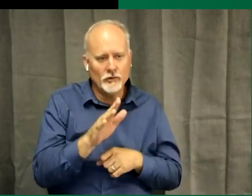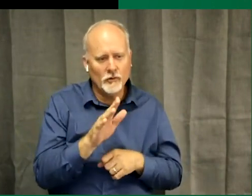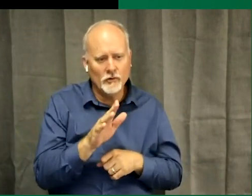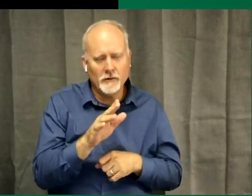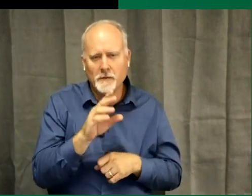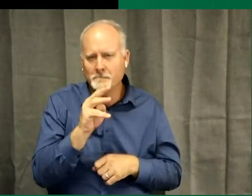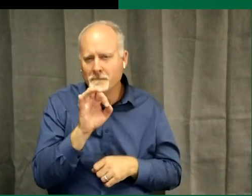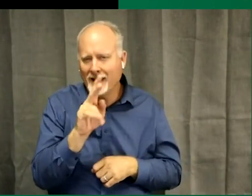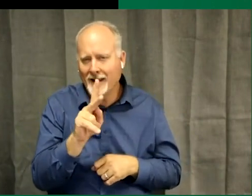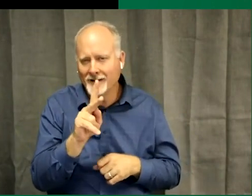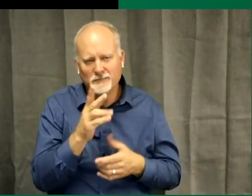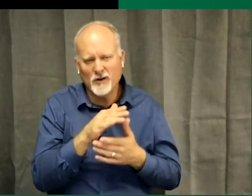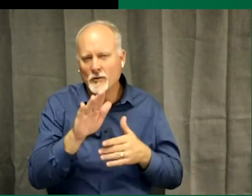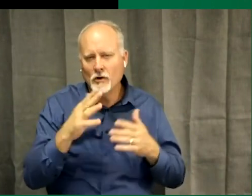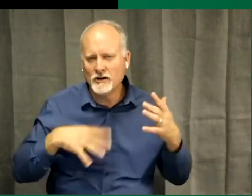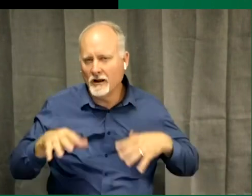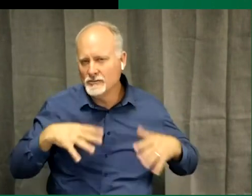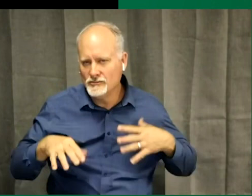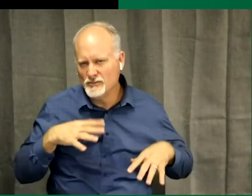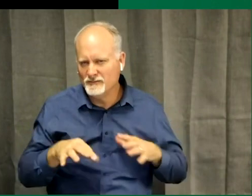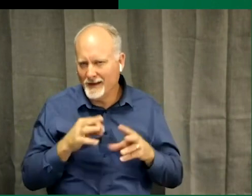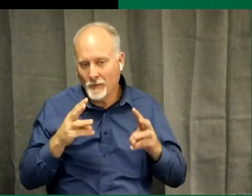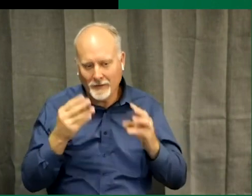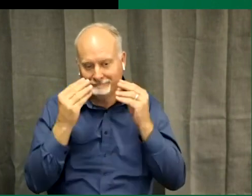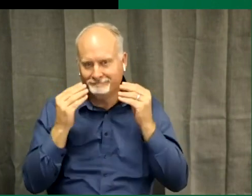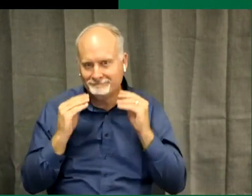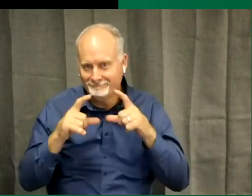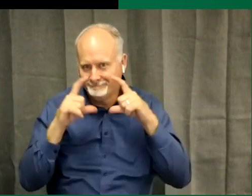find a way to make it fun and decorative stay with your friend group and keep it small